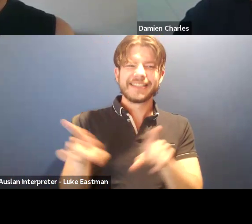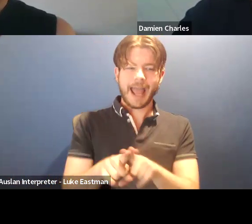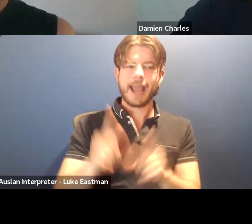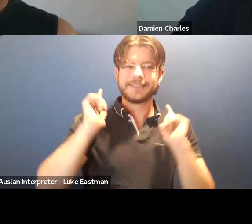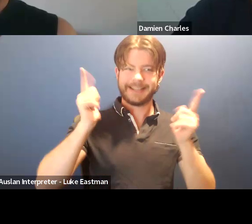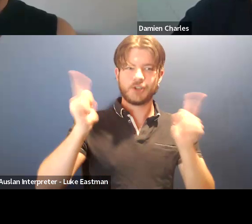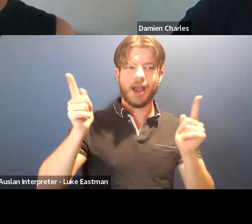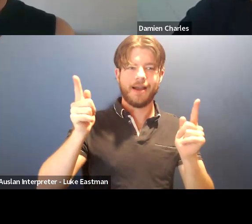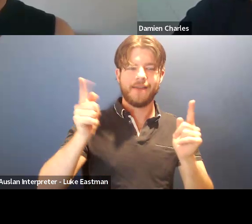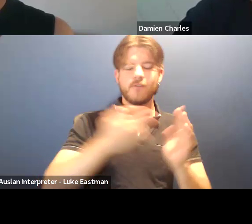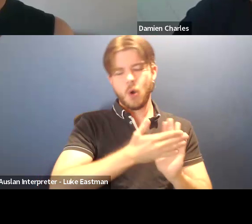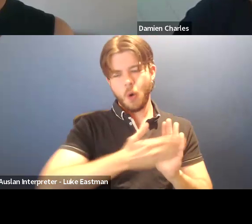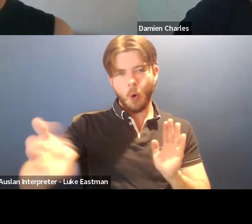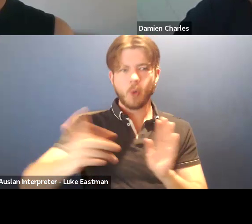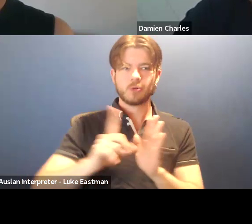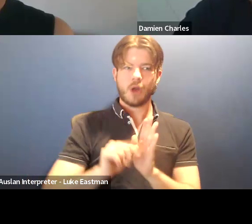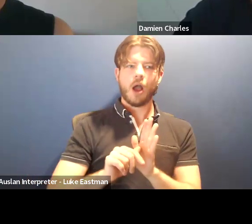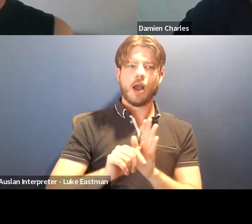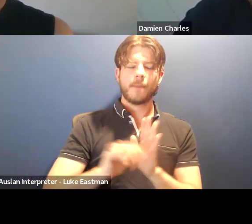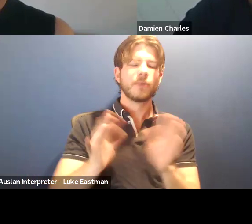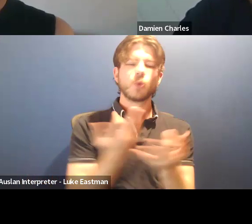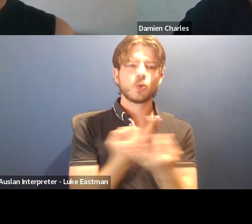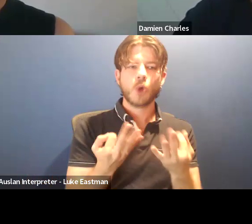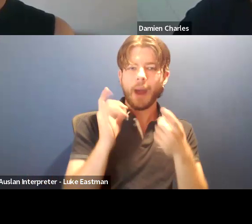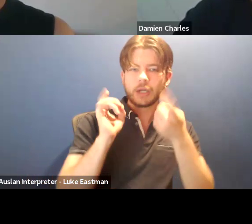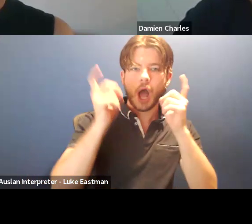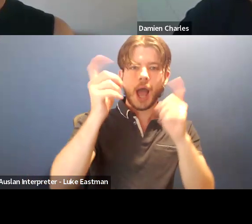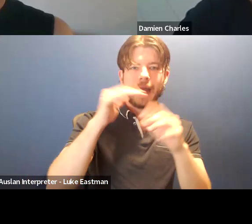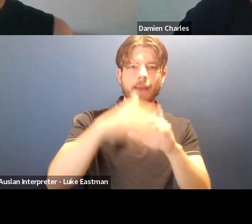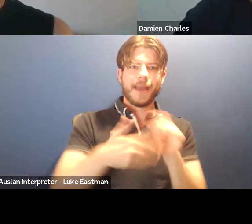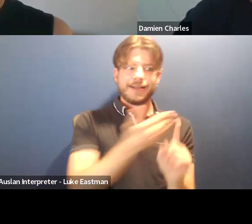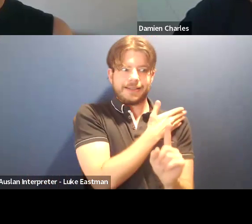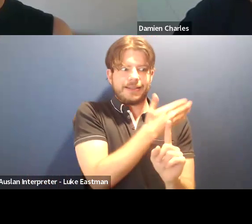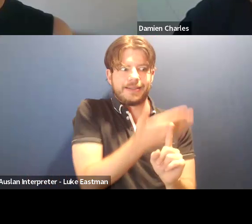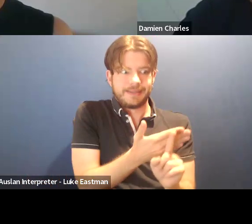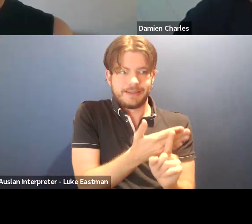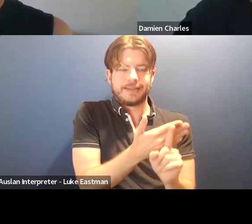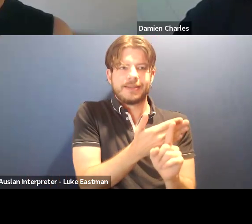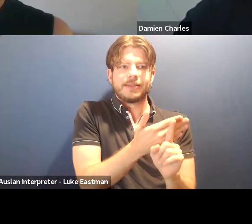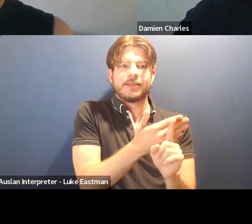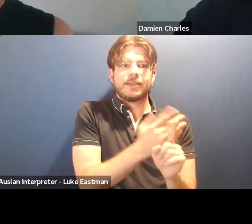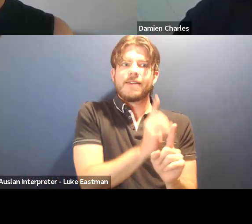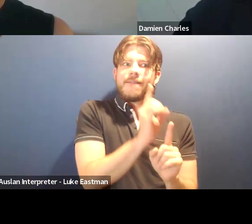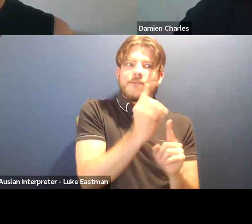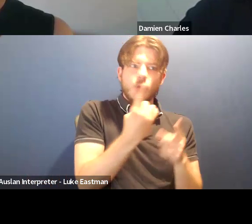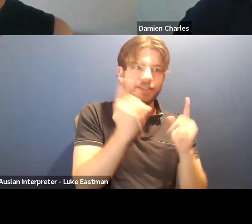school and having that anxiety of I've had a not great morning, letting my first